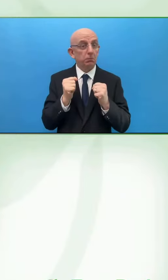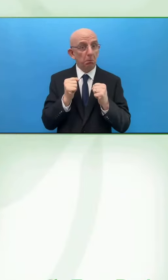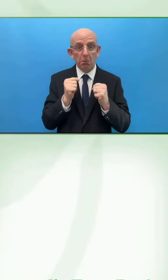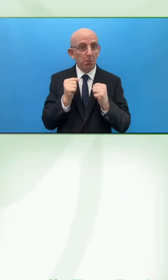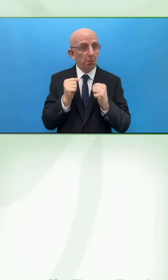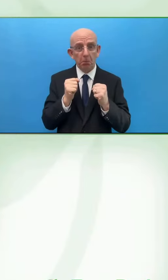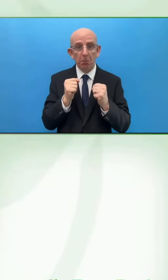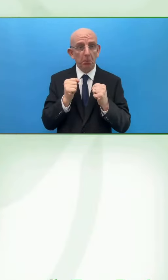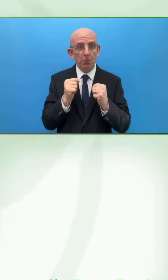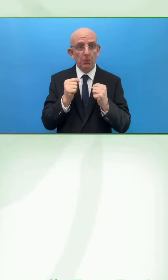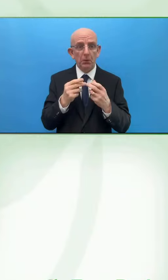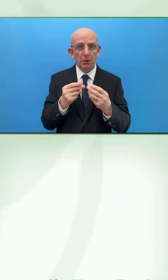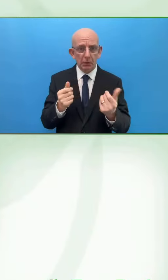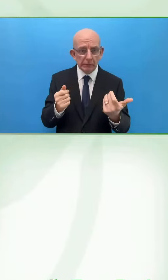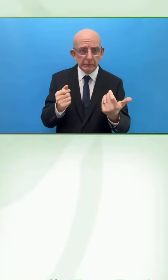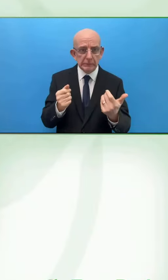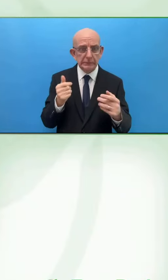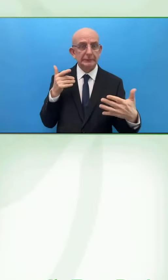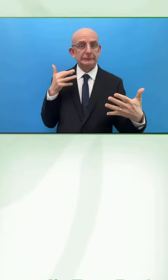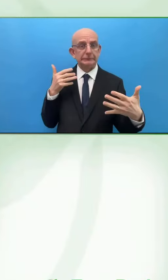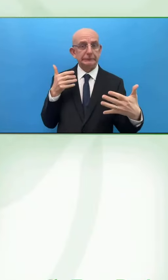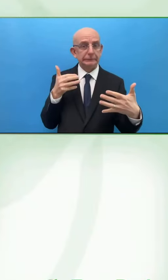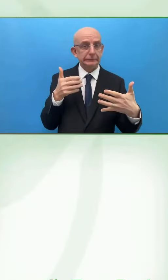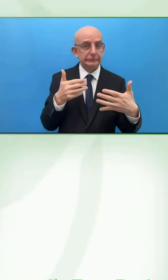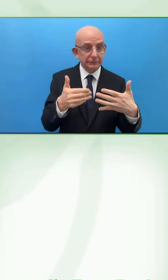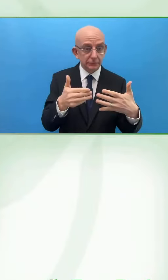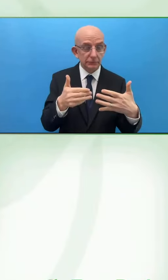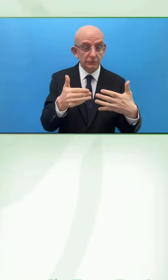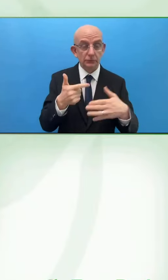it started to snow.